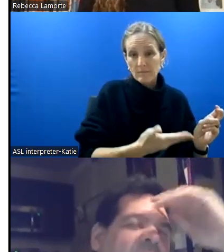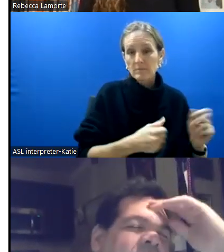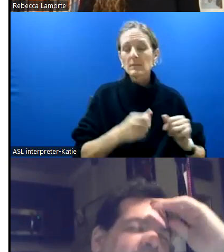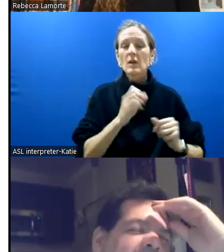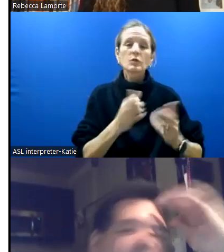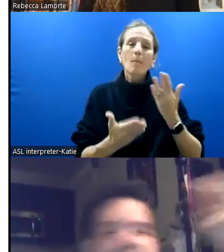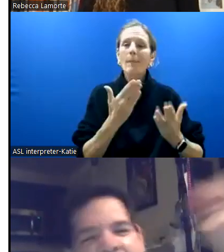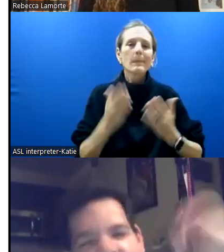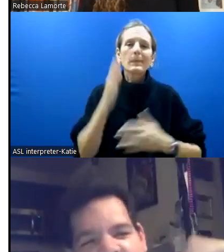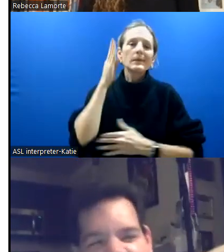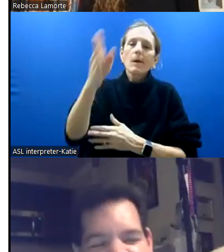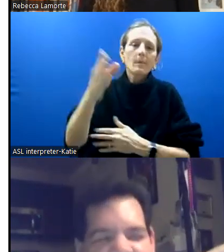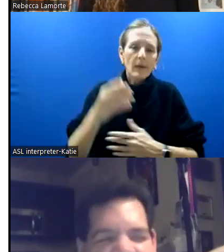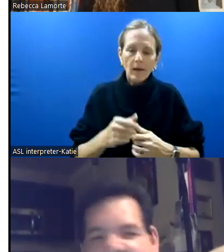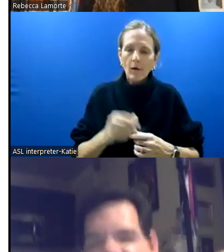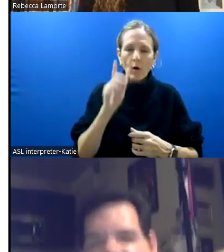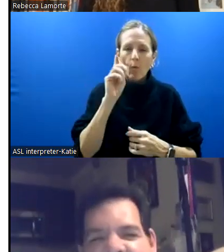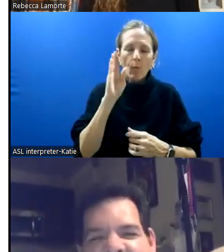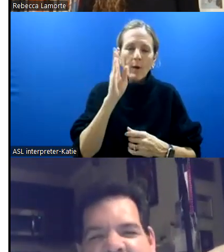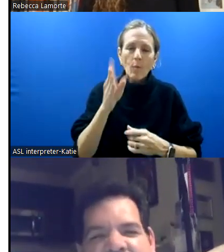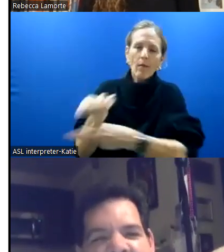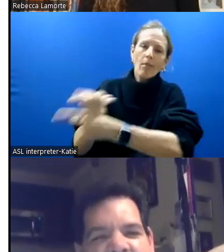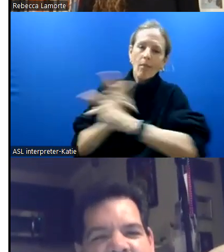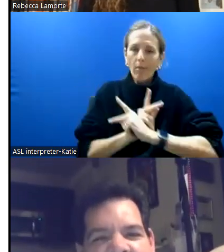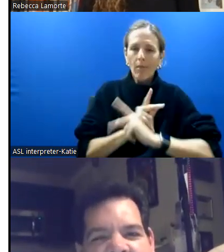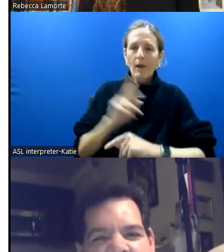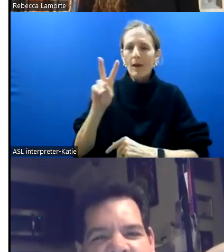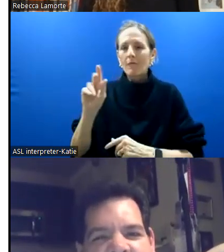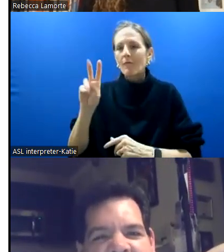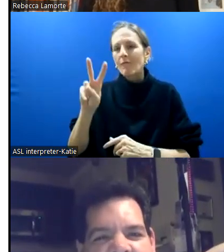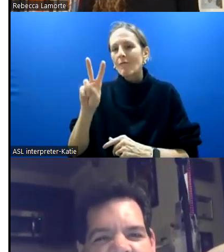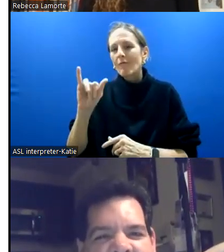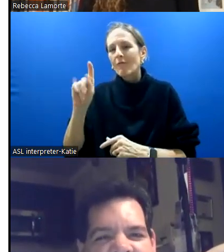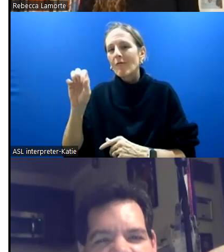a page out of the Victory Fund, Victory Institute, if you guys heard of it,